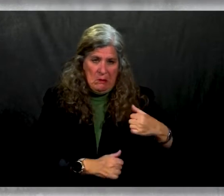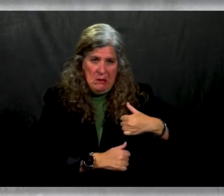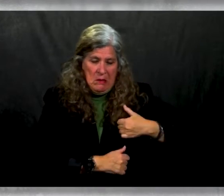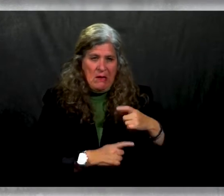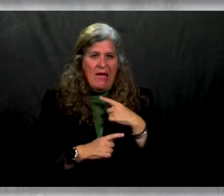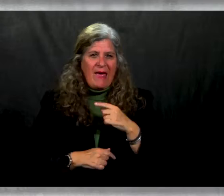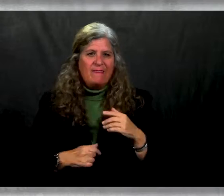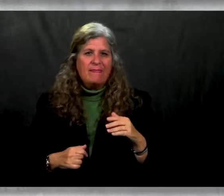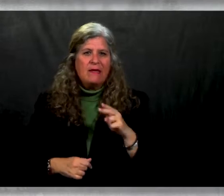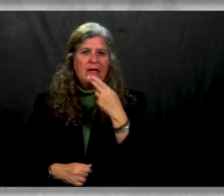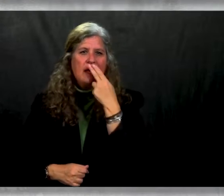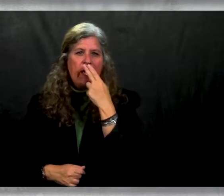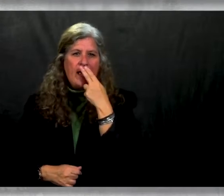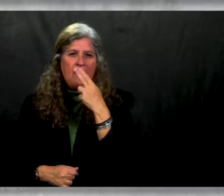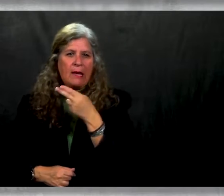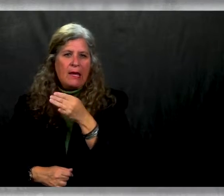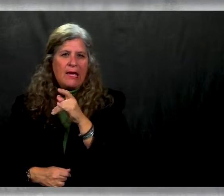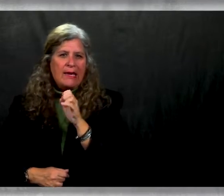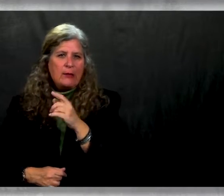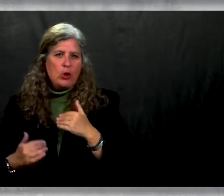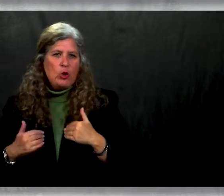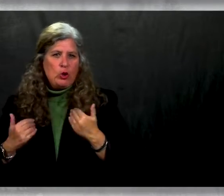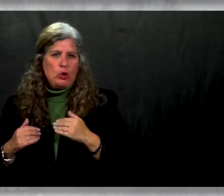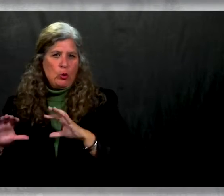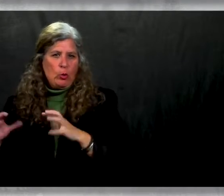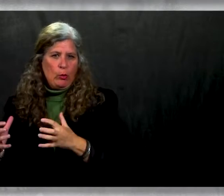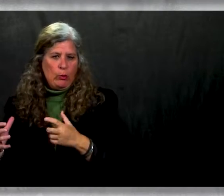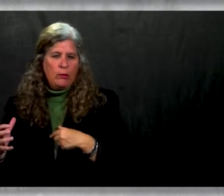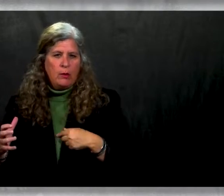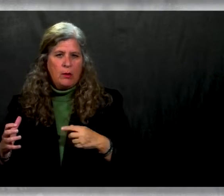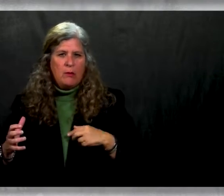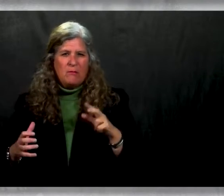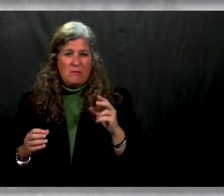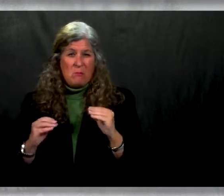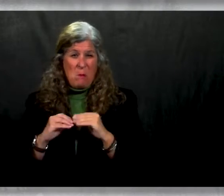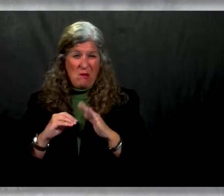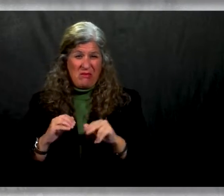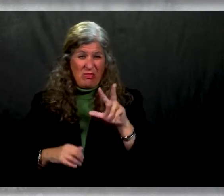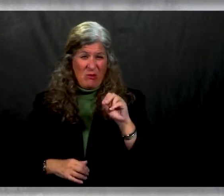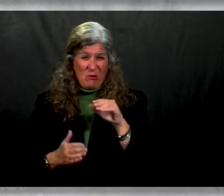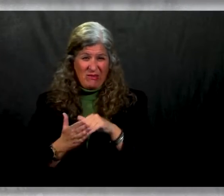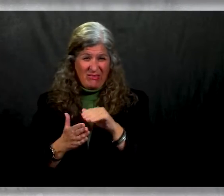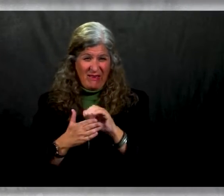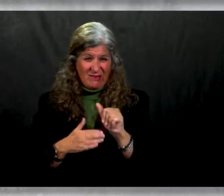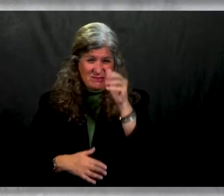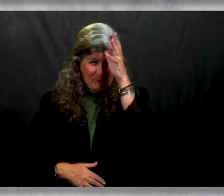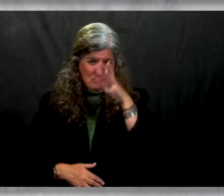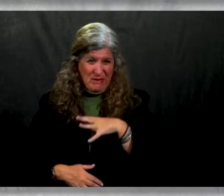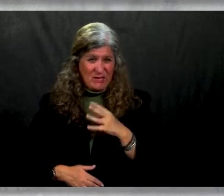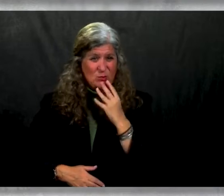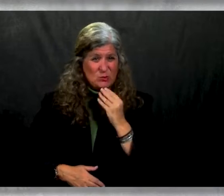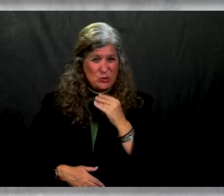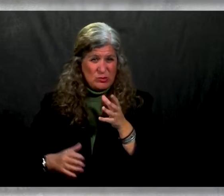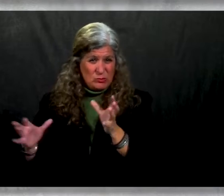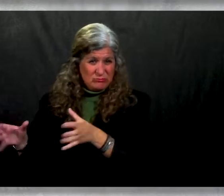During the pogrom, approximately 30,000 Jewish men were rounded up and taken to concentration camps. We are going to continue our journey